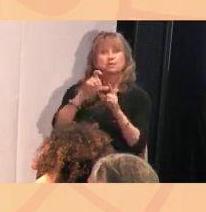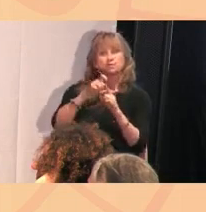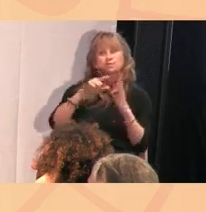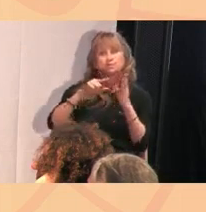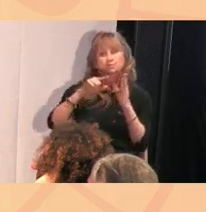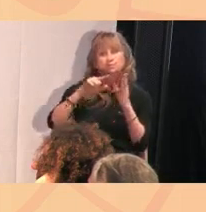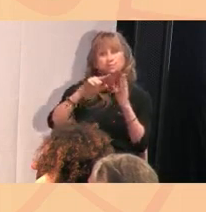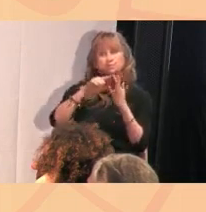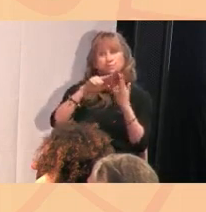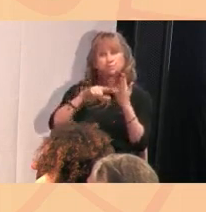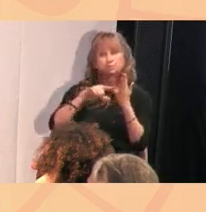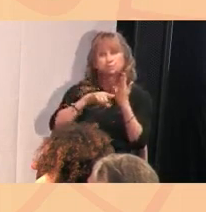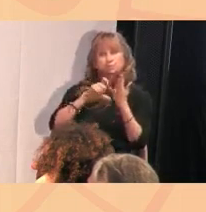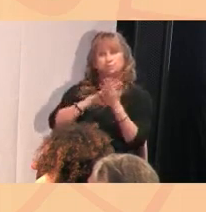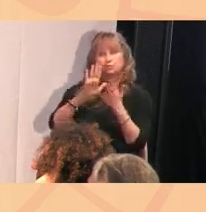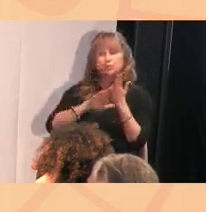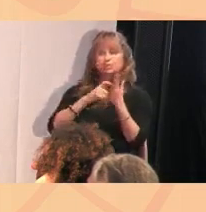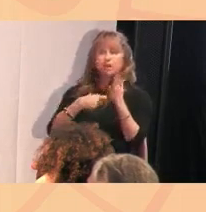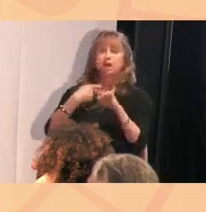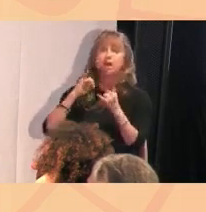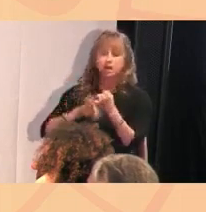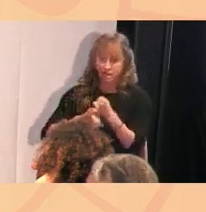and the state of North Rhine-Westphalia